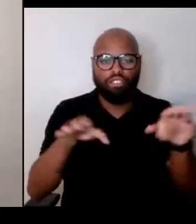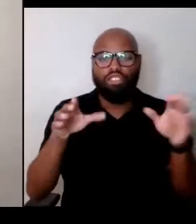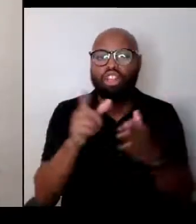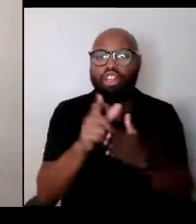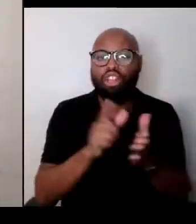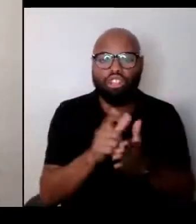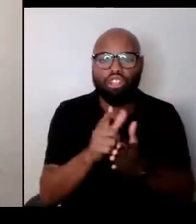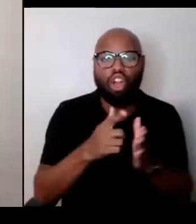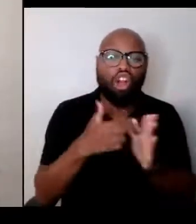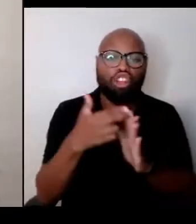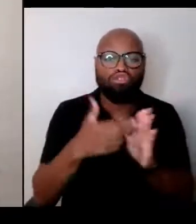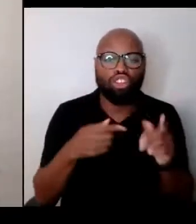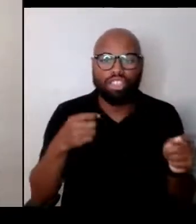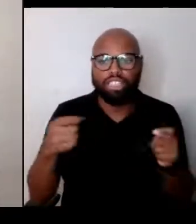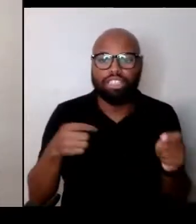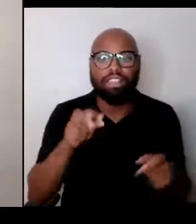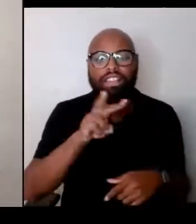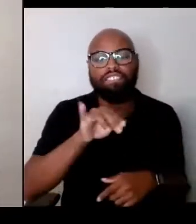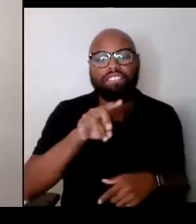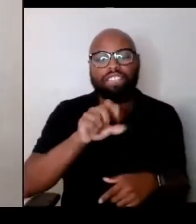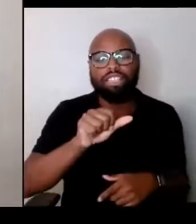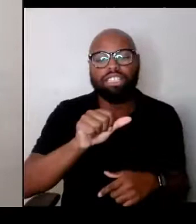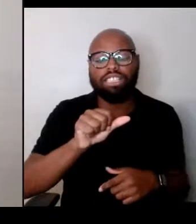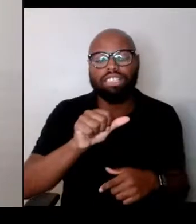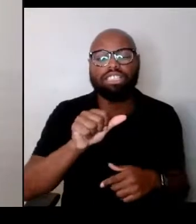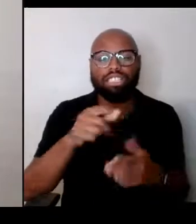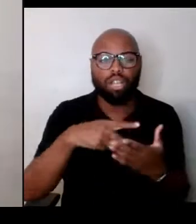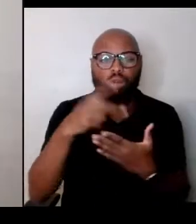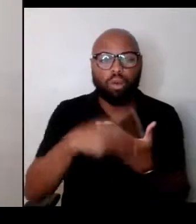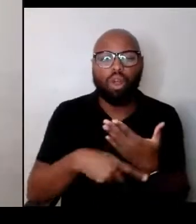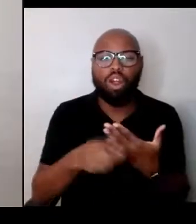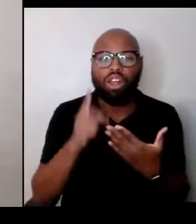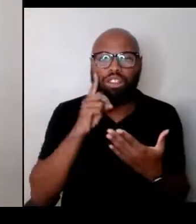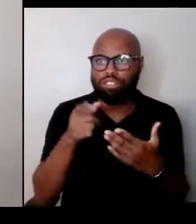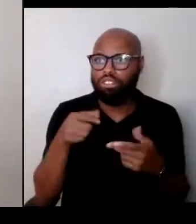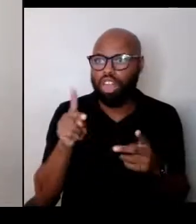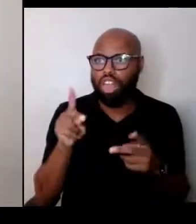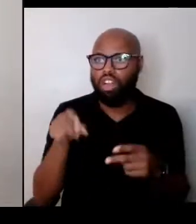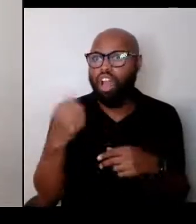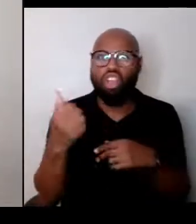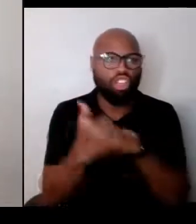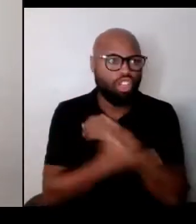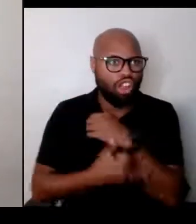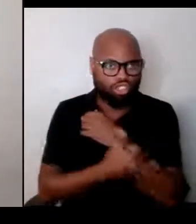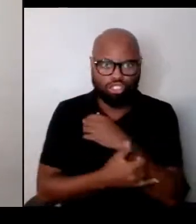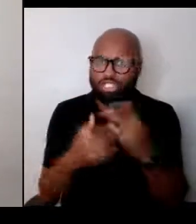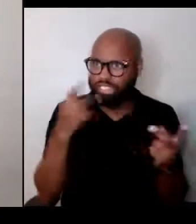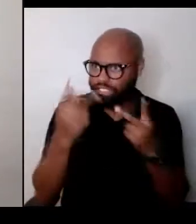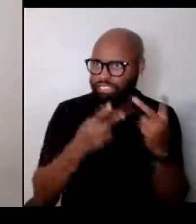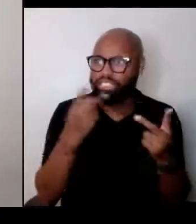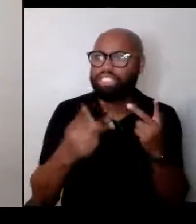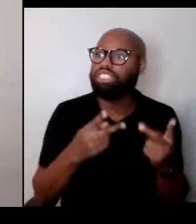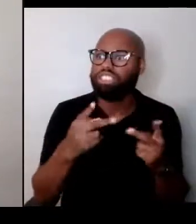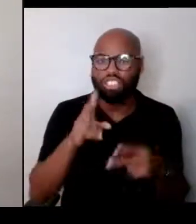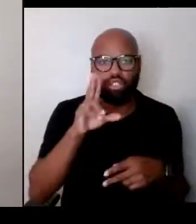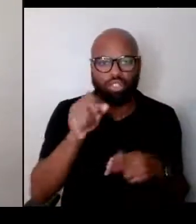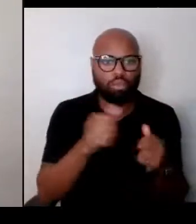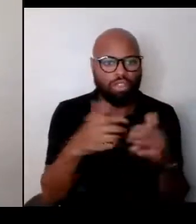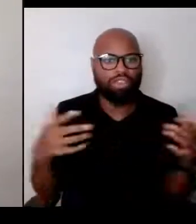which entitles certain countries to be able to visit the United States without applying for a visa. I mean, look at those countries,